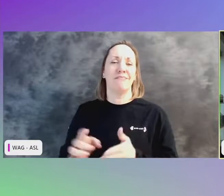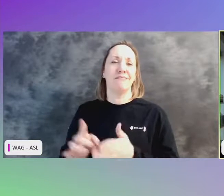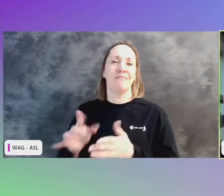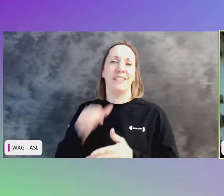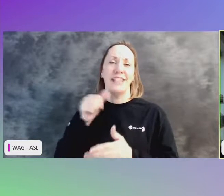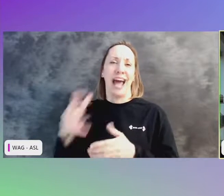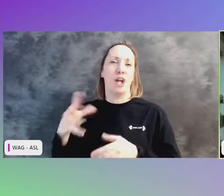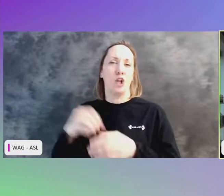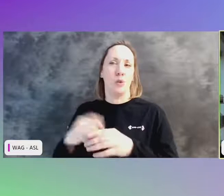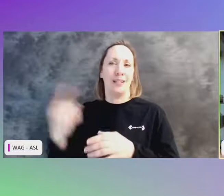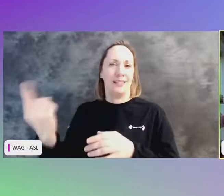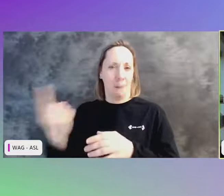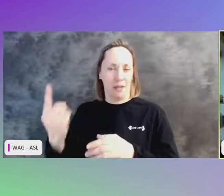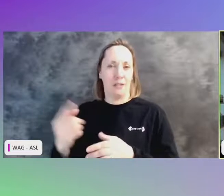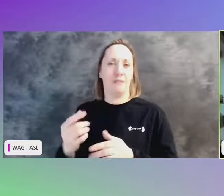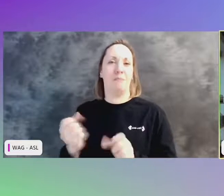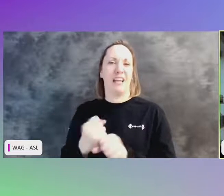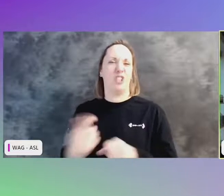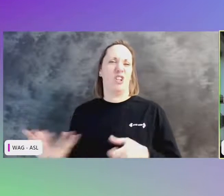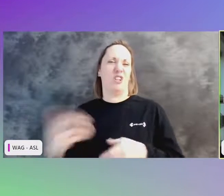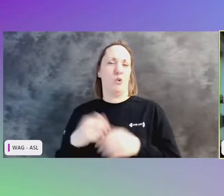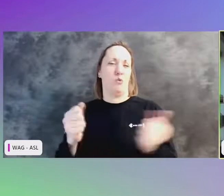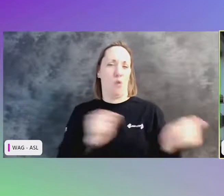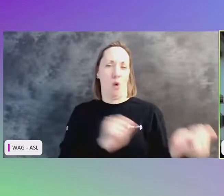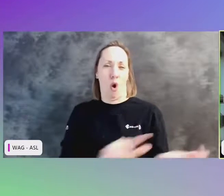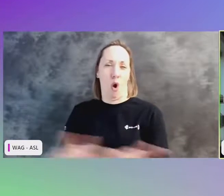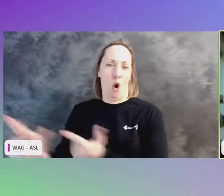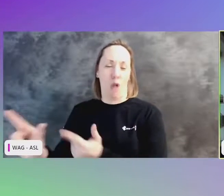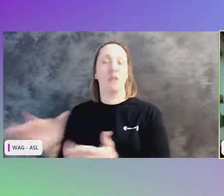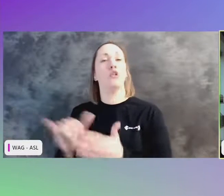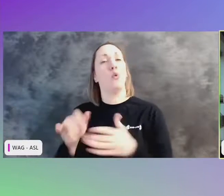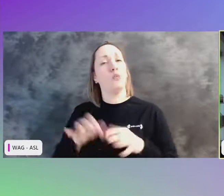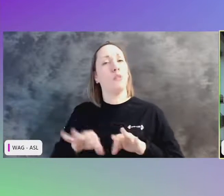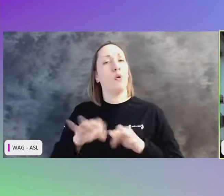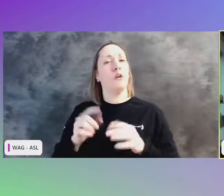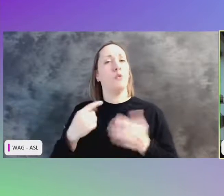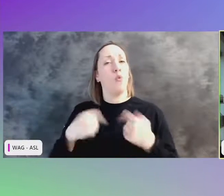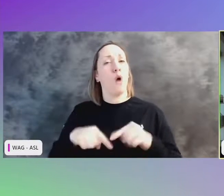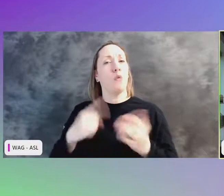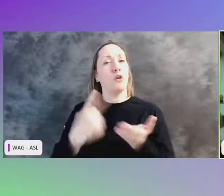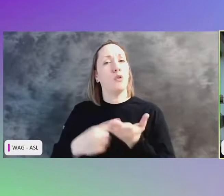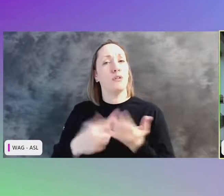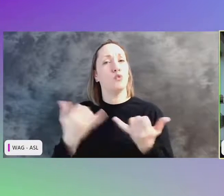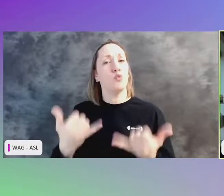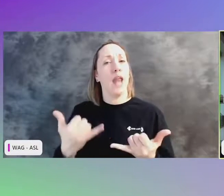you today how to to truly connect connect with your audience without leaving anyone behind. It is